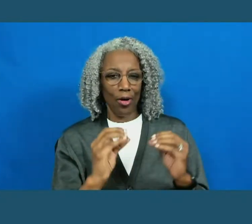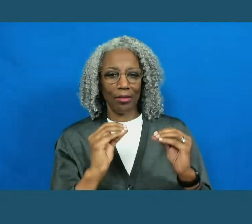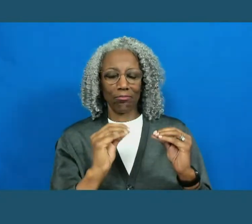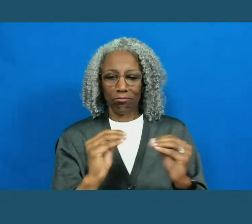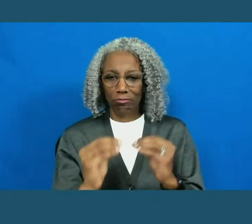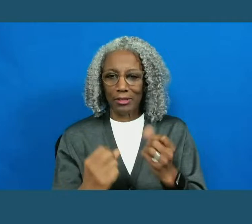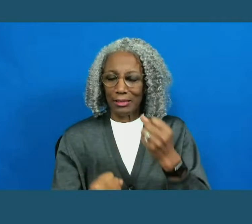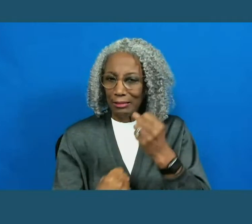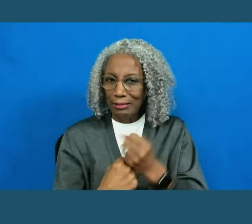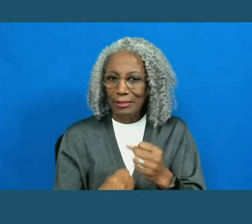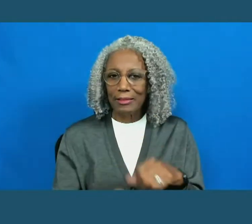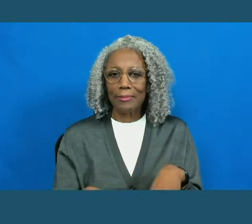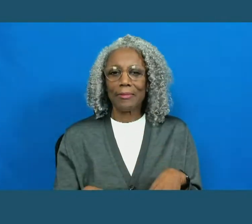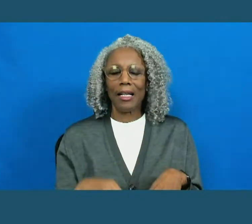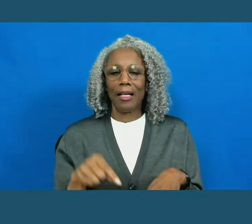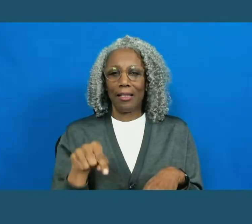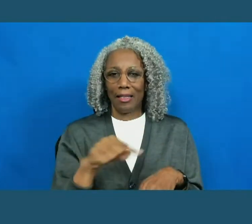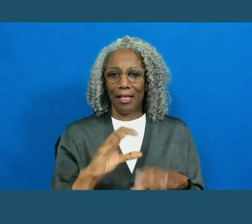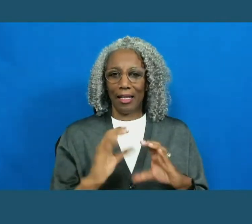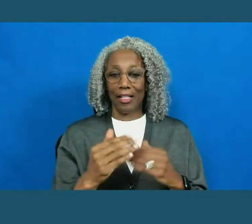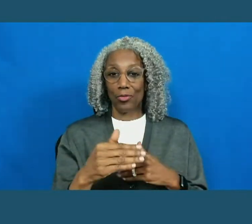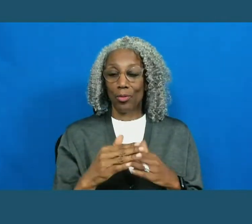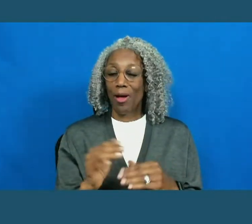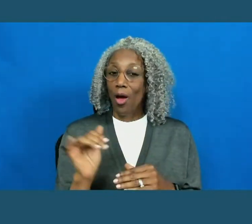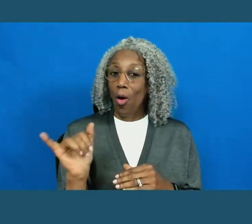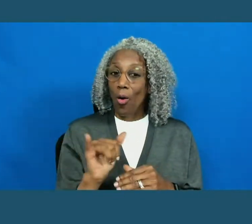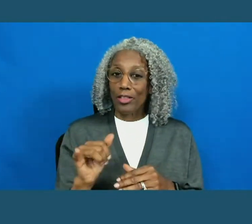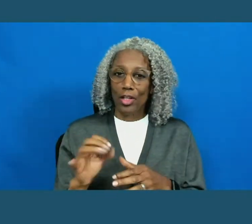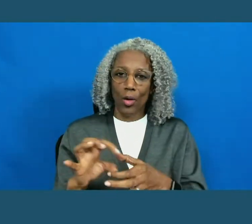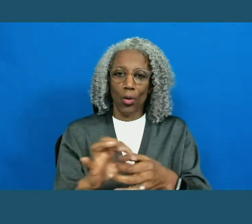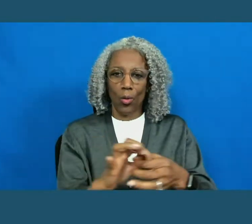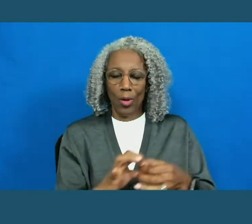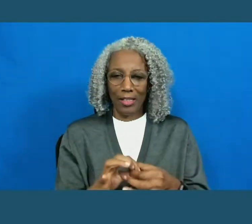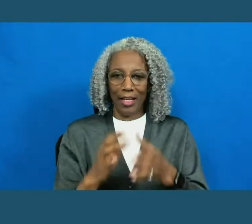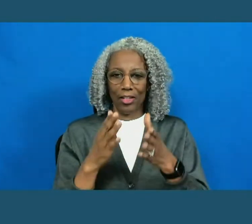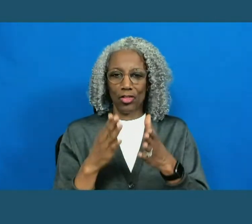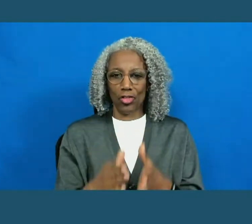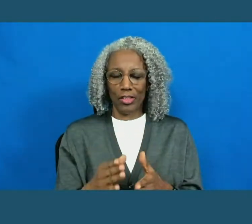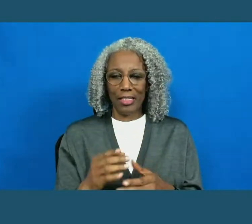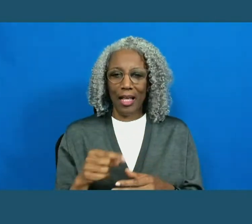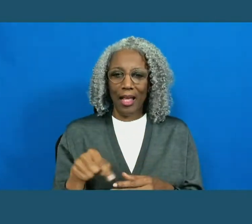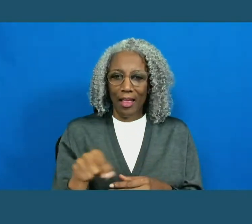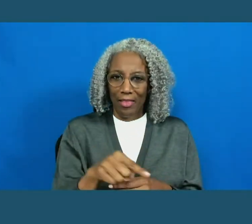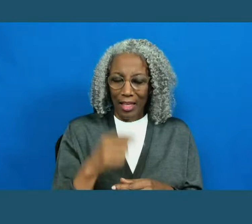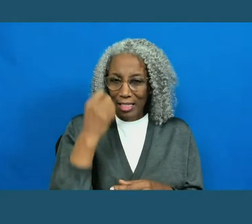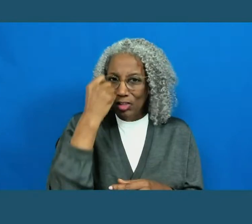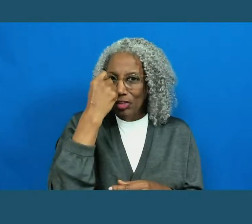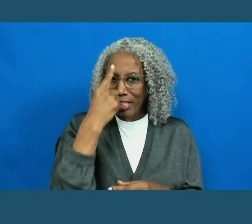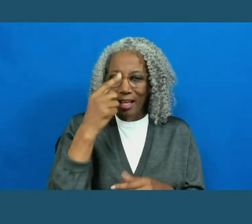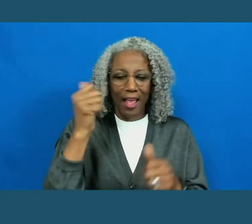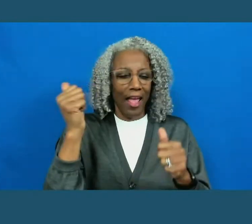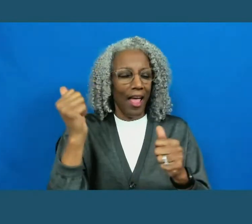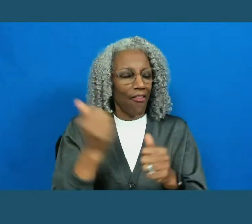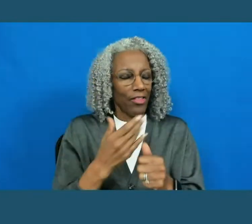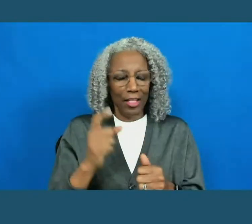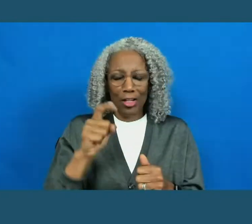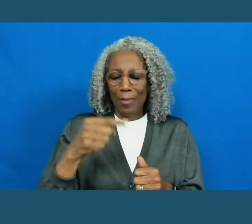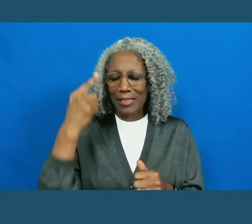Um but then the classroom, providing more instructional assistance we've been able to provide in those classrooms and